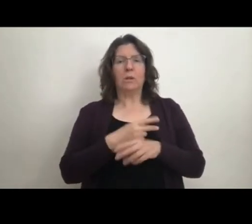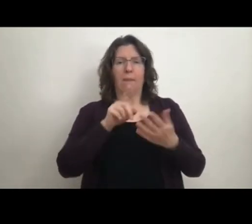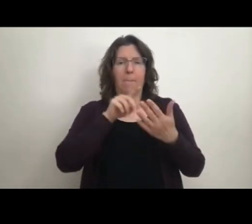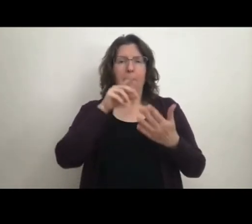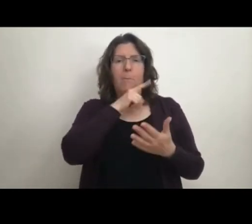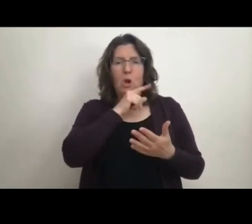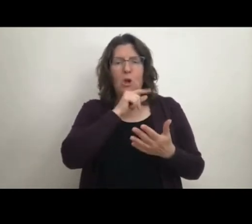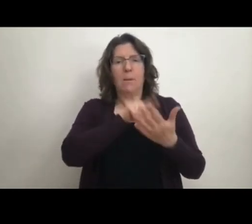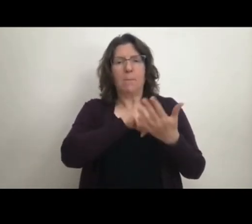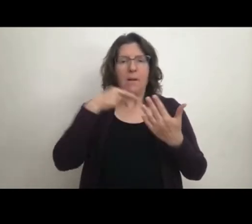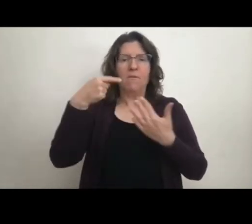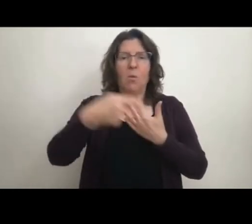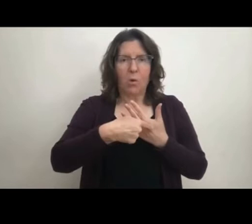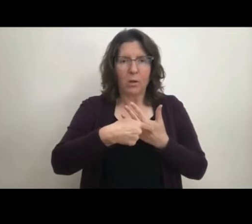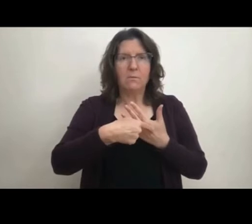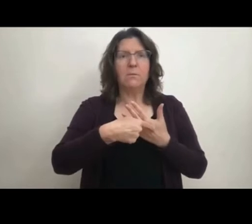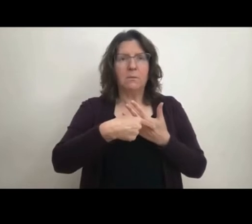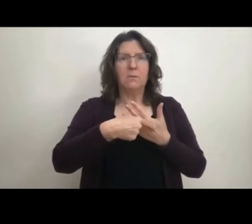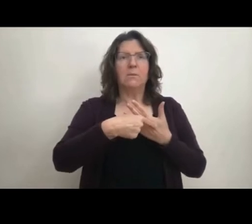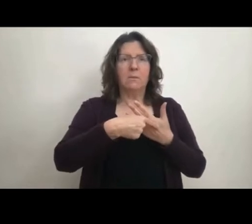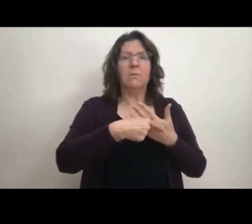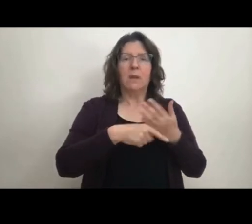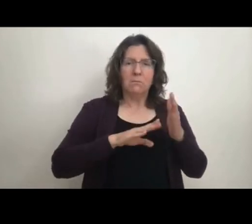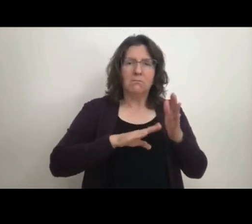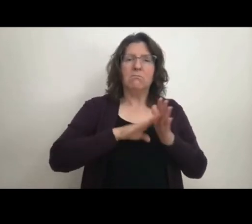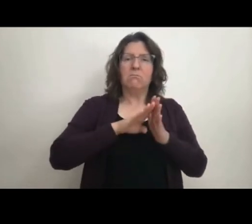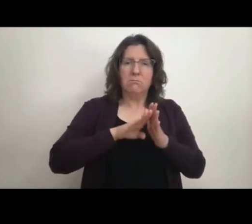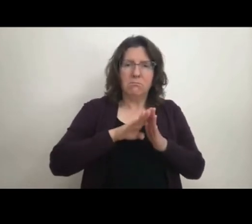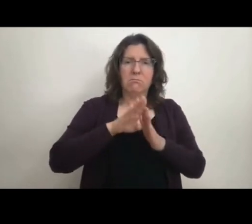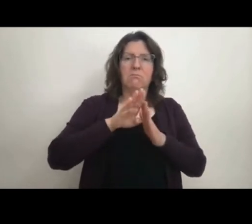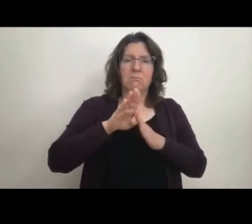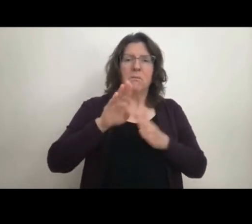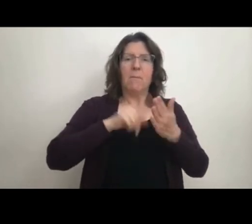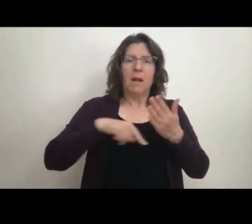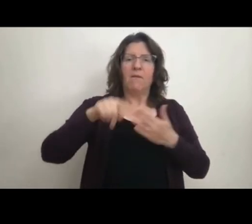The students decided to use the bird metaphor, to develop it, and explore